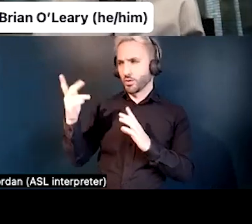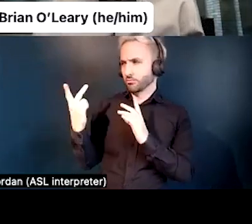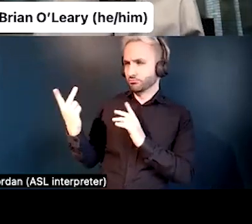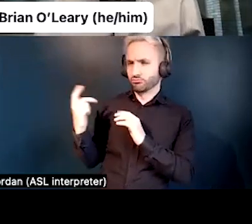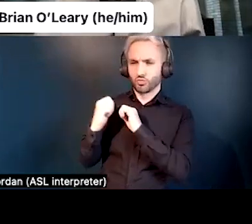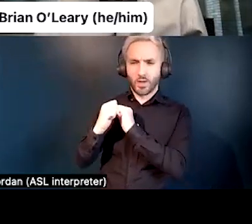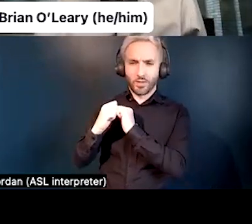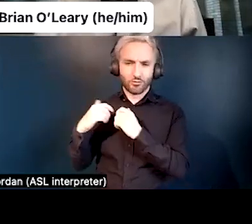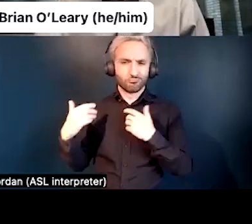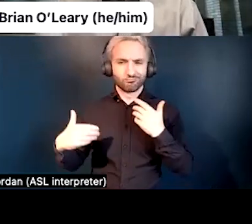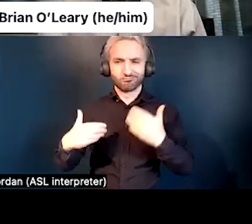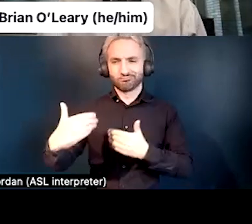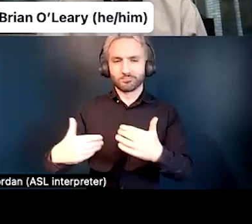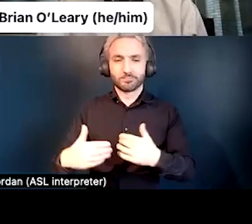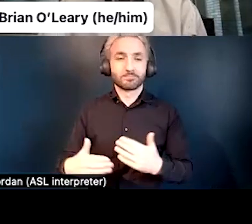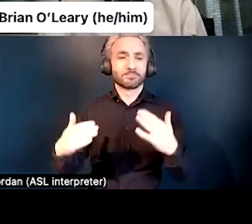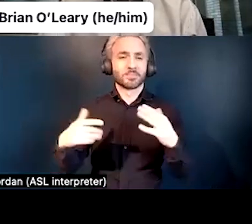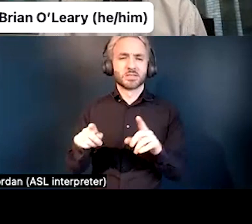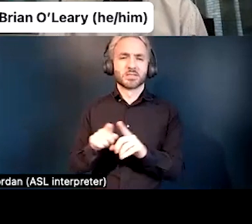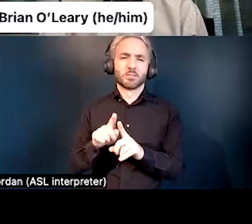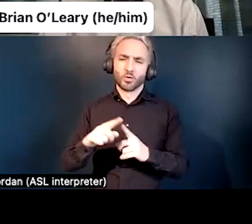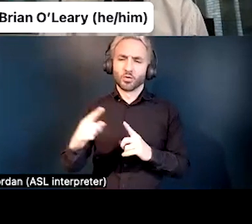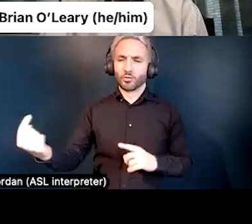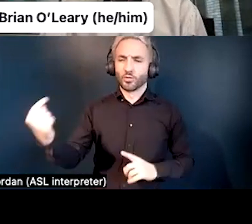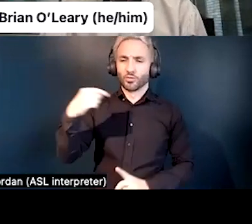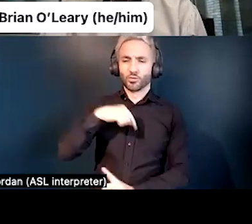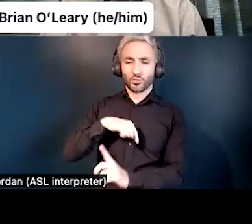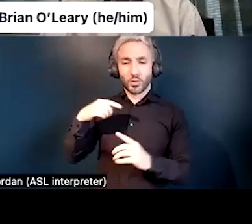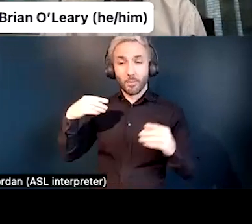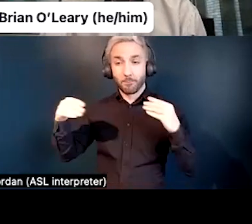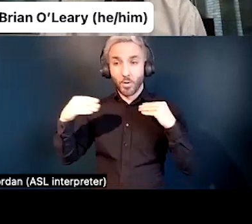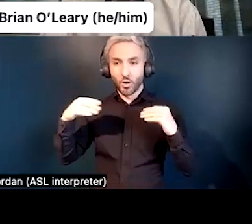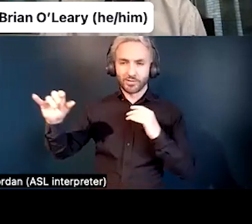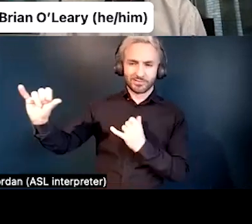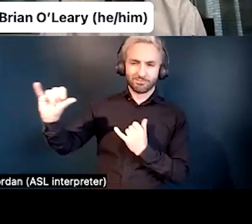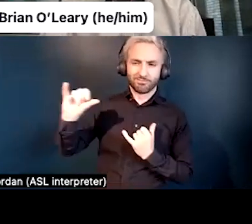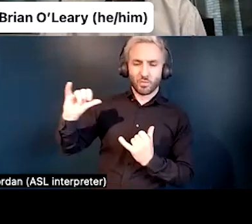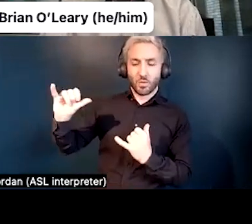Similarly, with returns, the markets are similar, but whatever agreements are built I have to